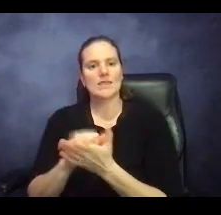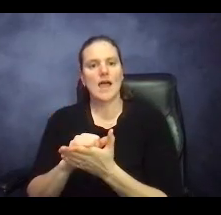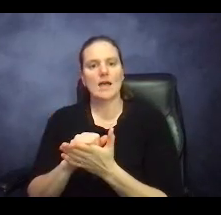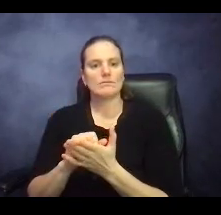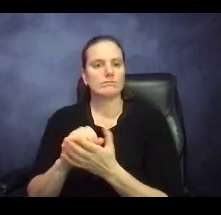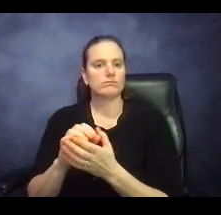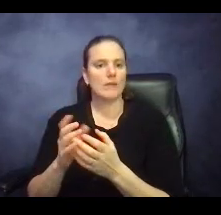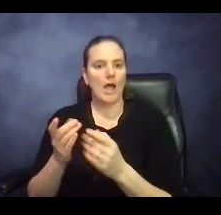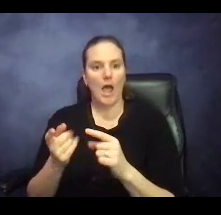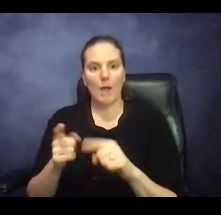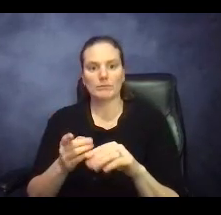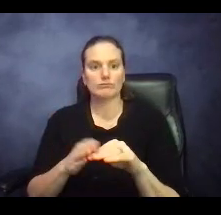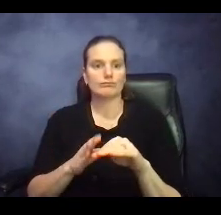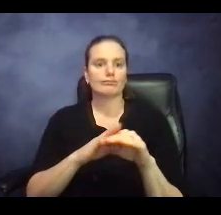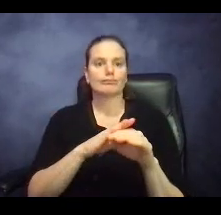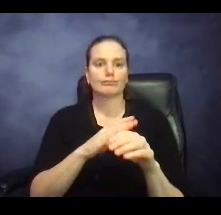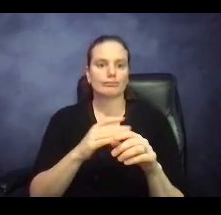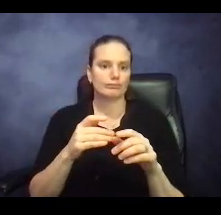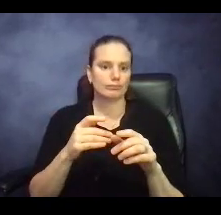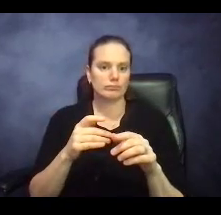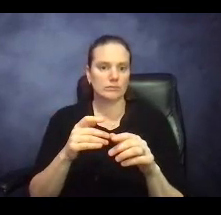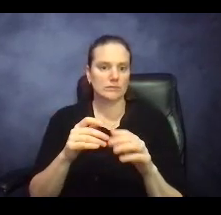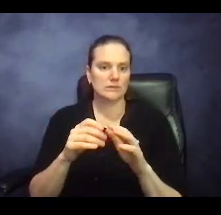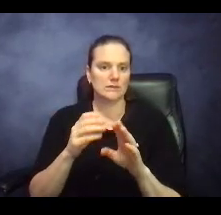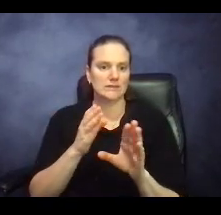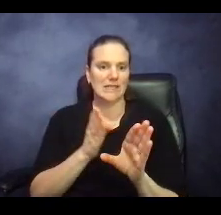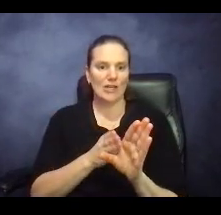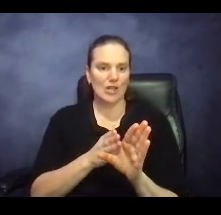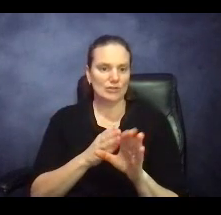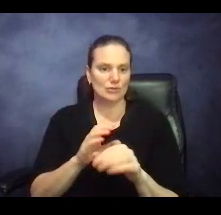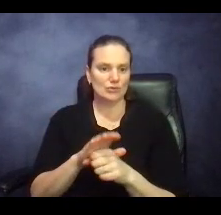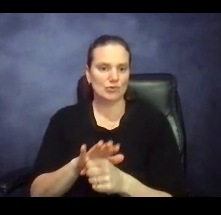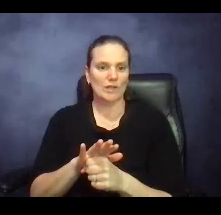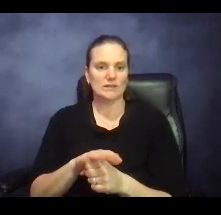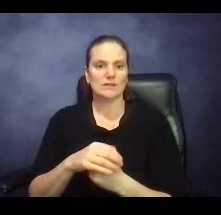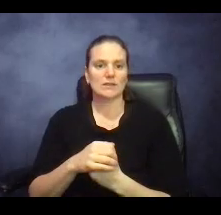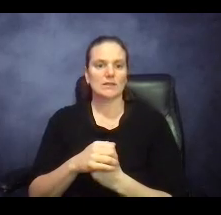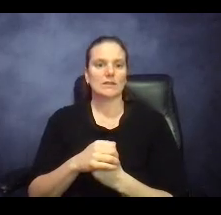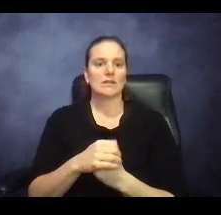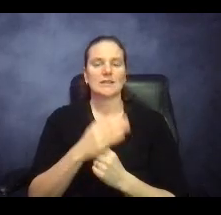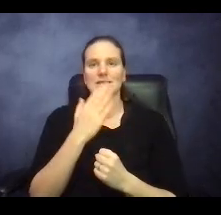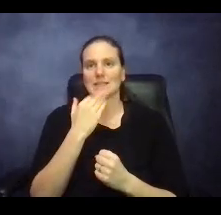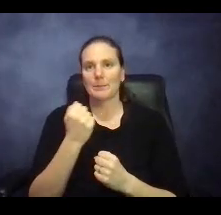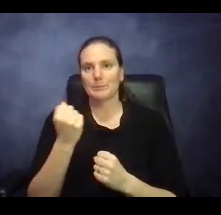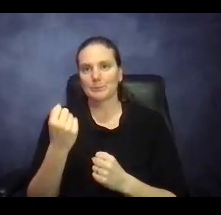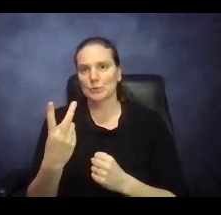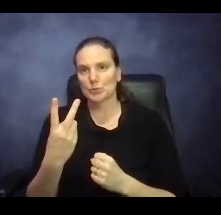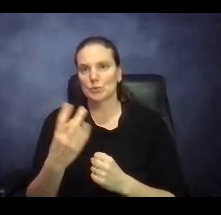of this chronic psychological stress. And so it can be type two diabetes, more severe, perimenopausal, menopausal symptoms. It can be autoimmune conditions.